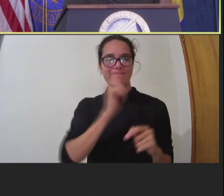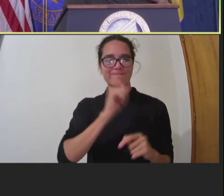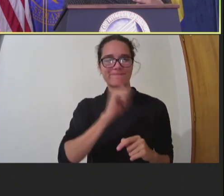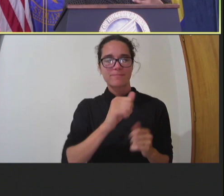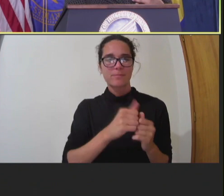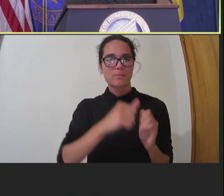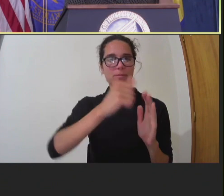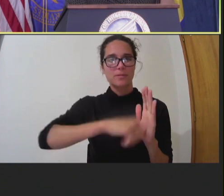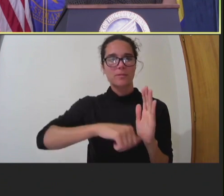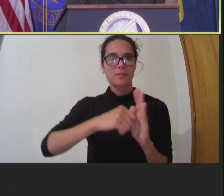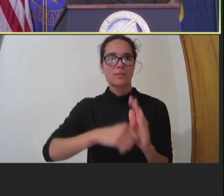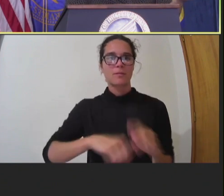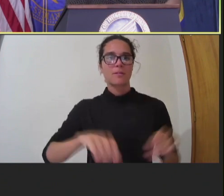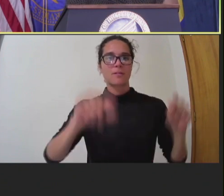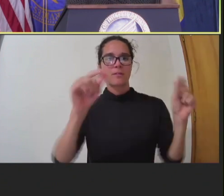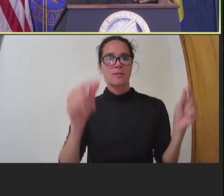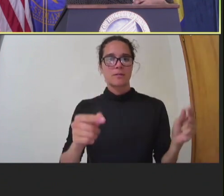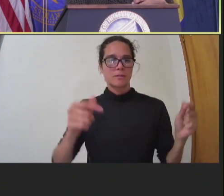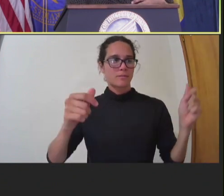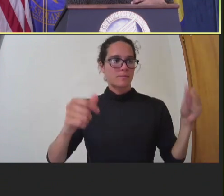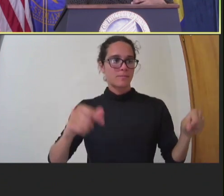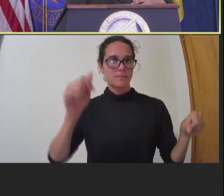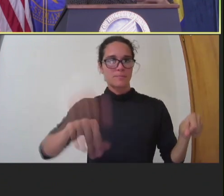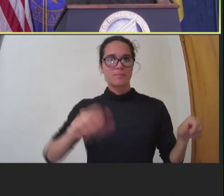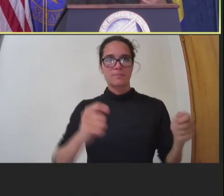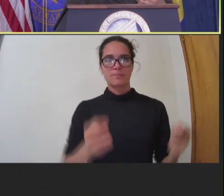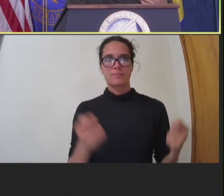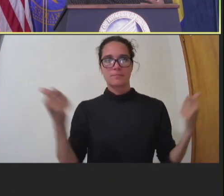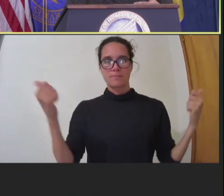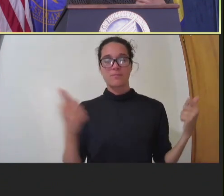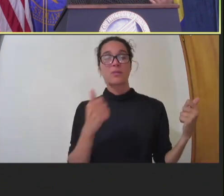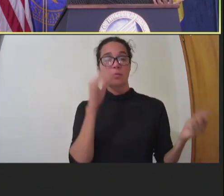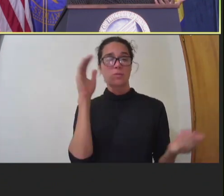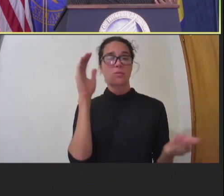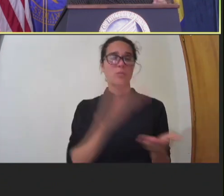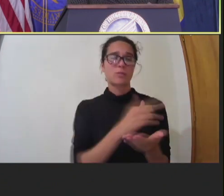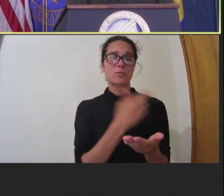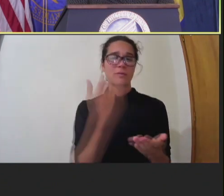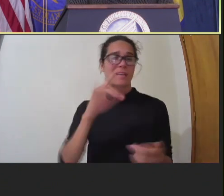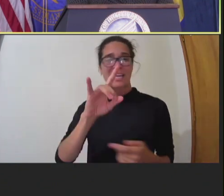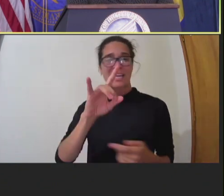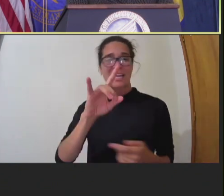and ovaries. That reduces the risk by 80 percent but doesn't completely eliminate it. The thought